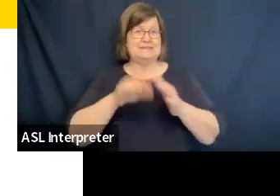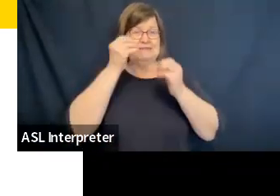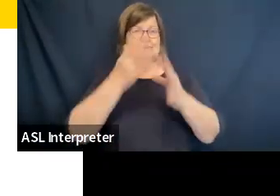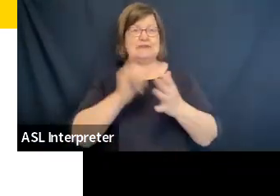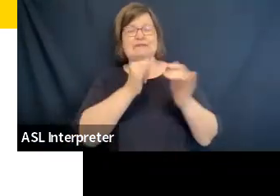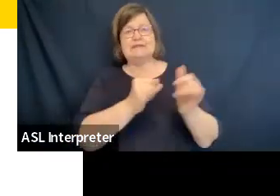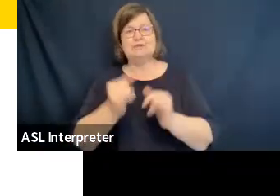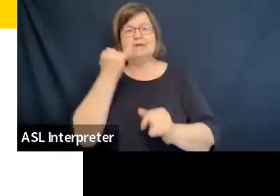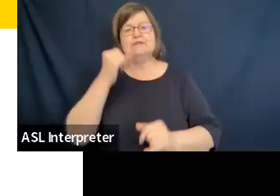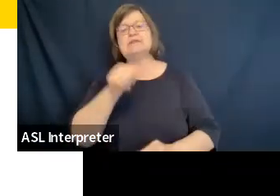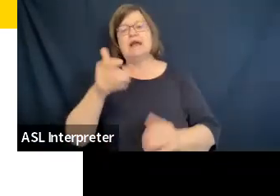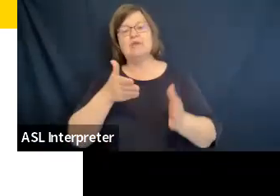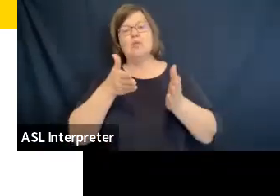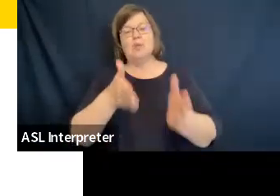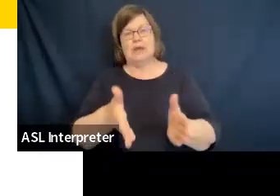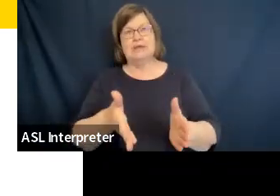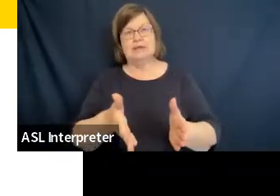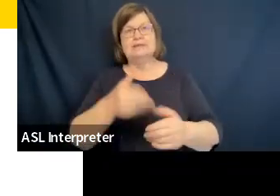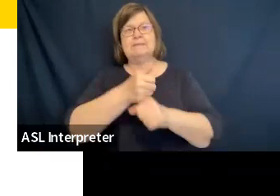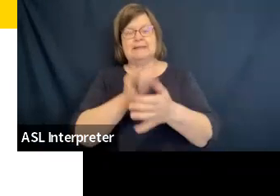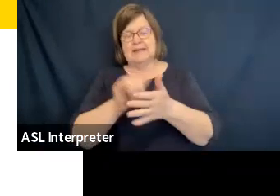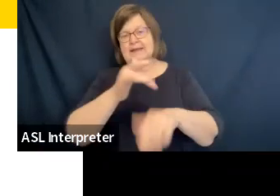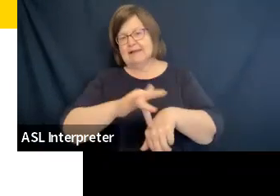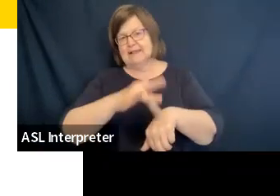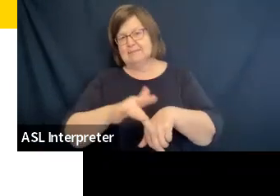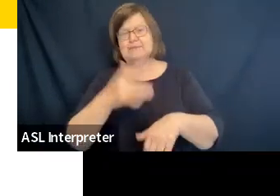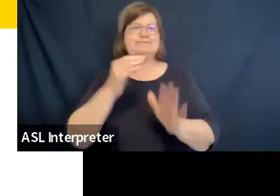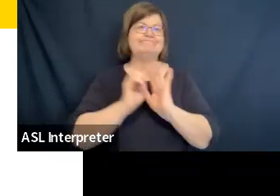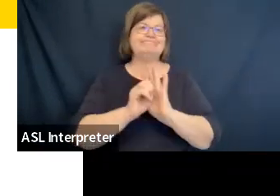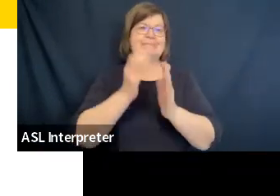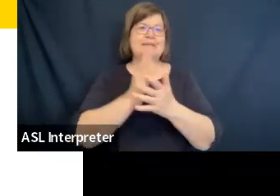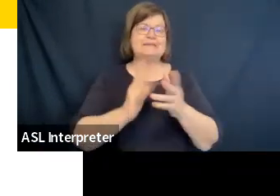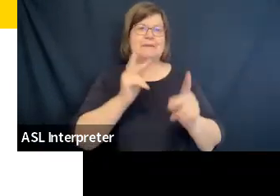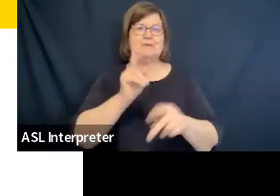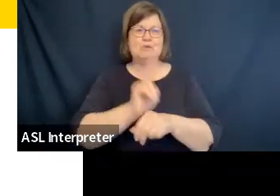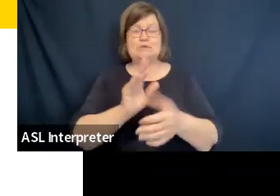if there's another way to make that available. So, for example, some people who use Braille